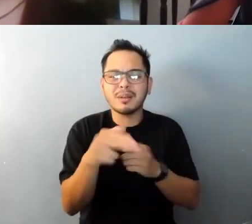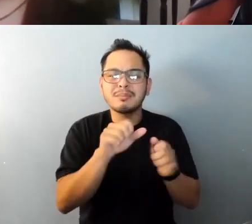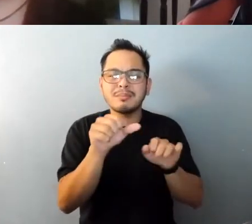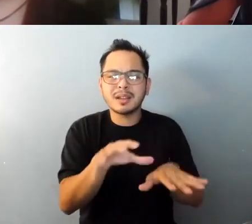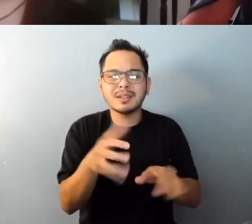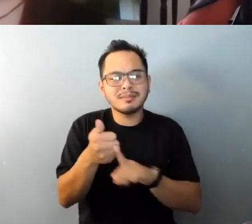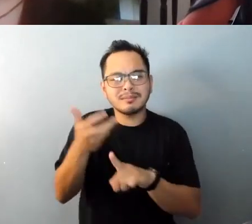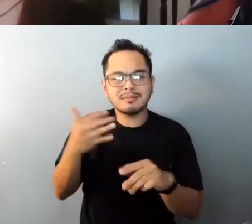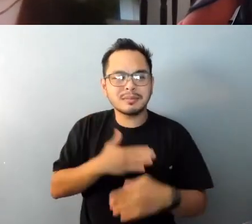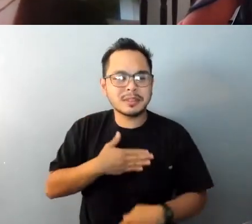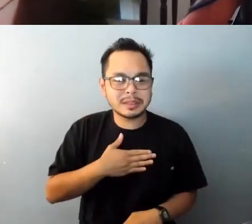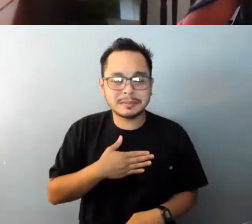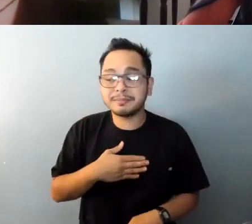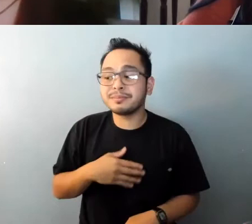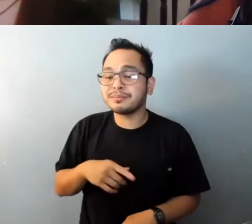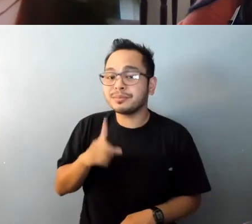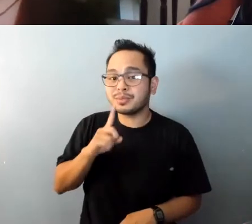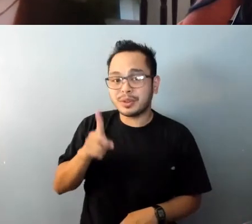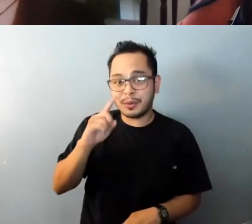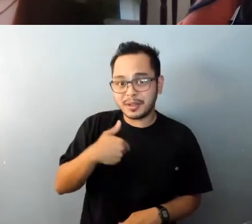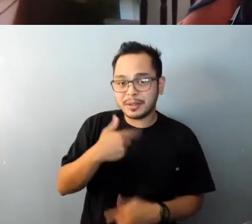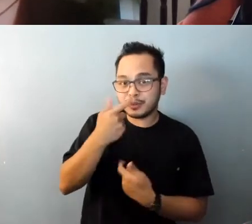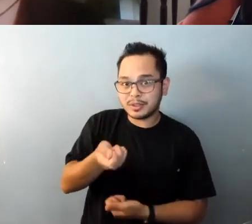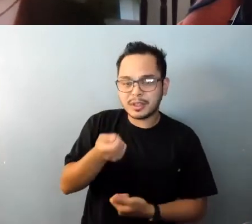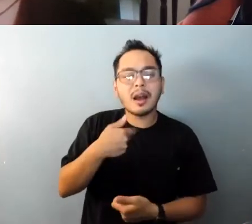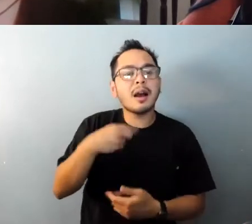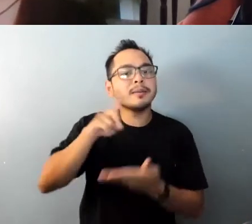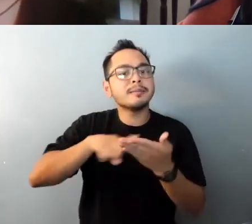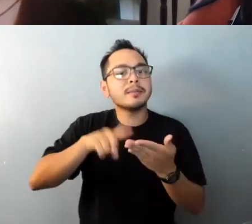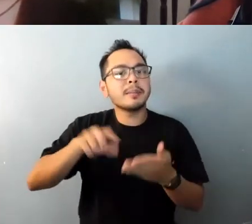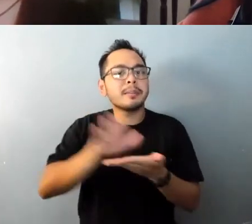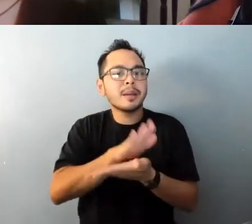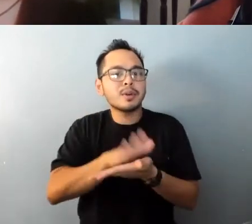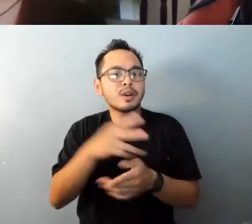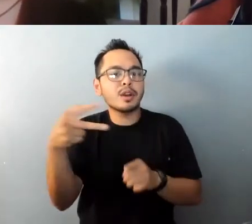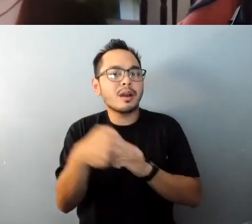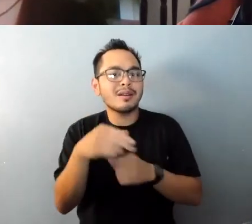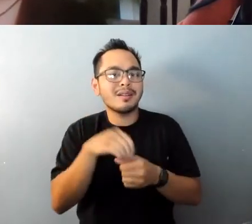to me. When I looked into the history of paper cutting in Asia, it seems it is originally